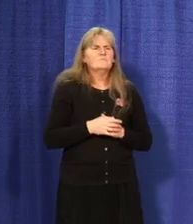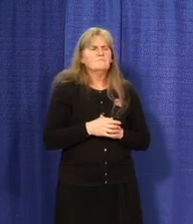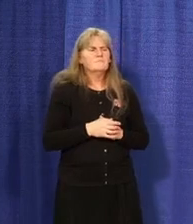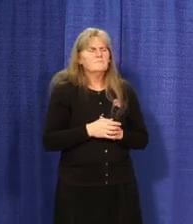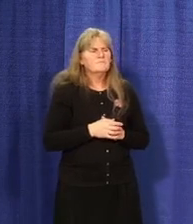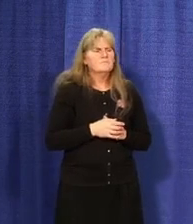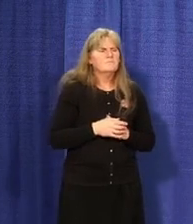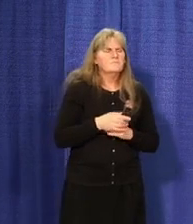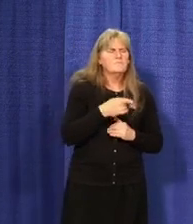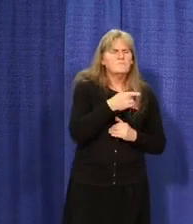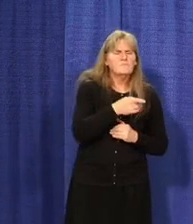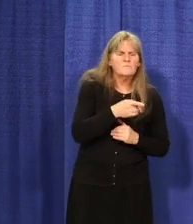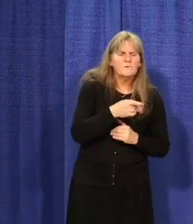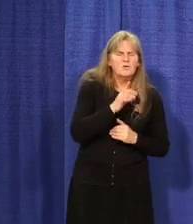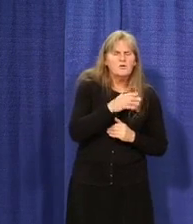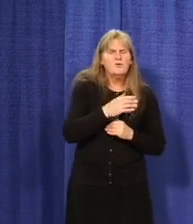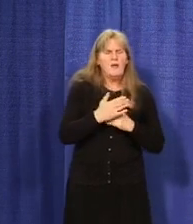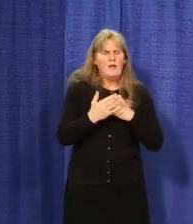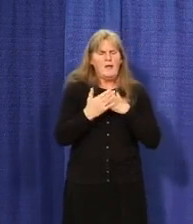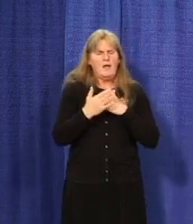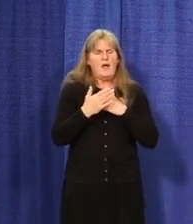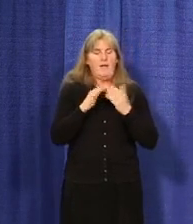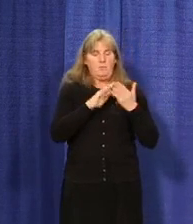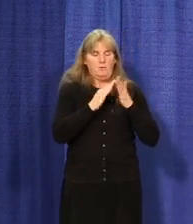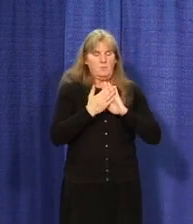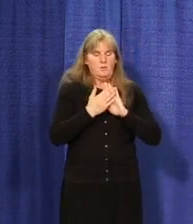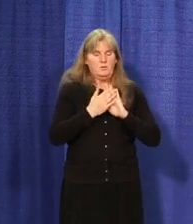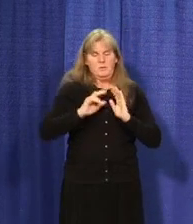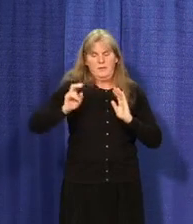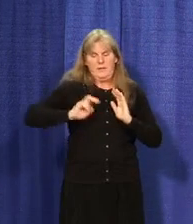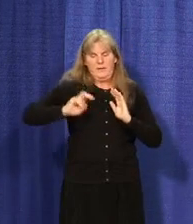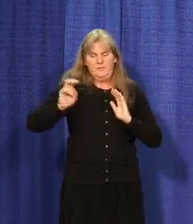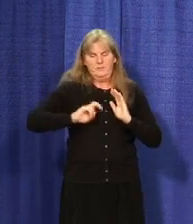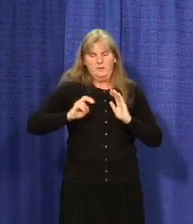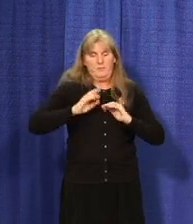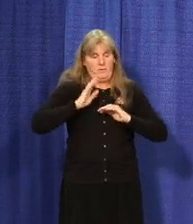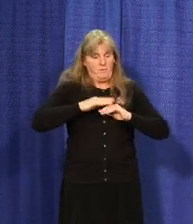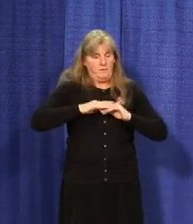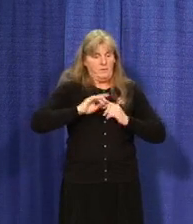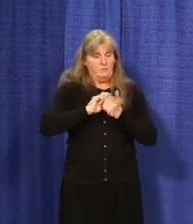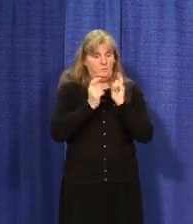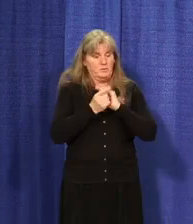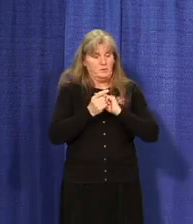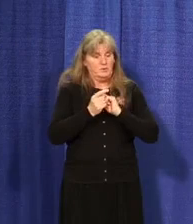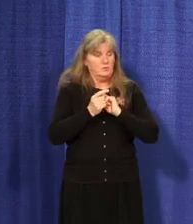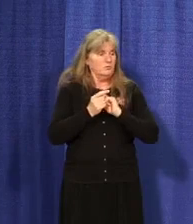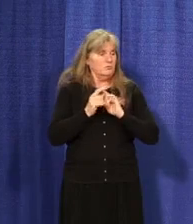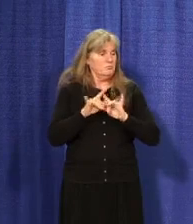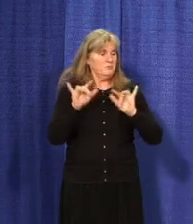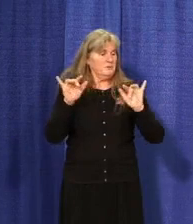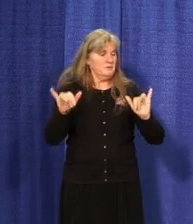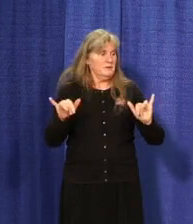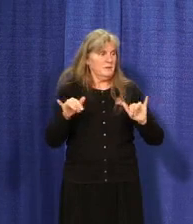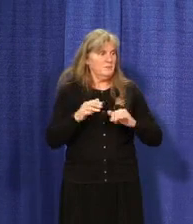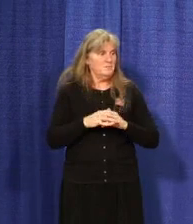between communities. I am not anticipating